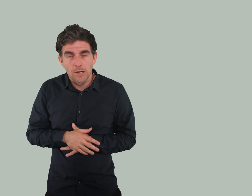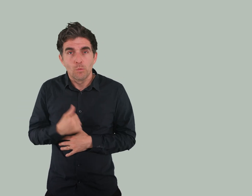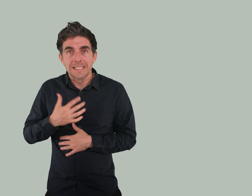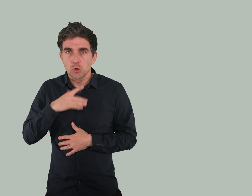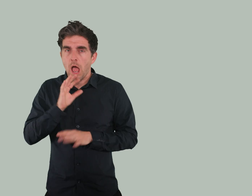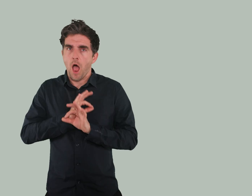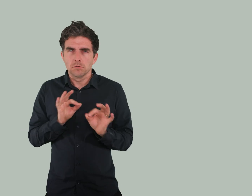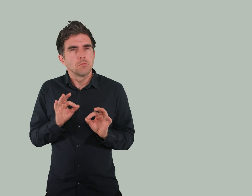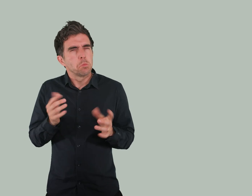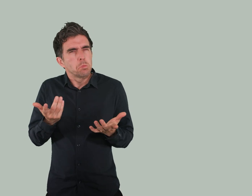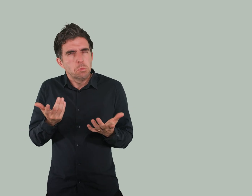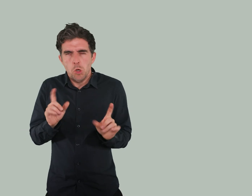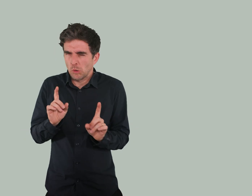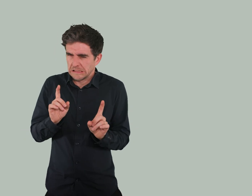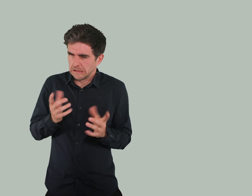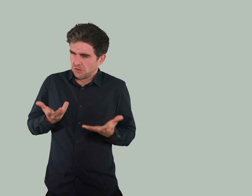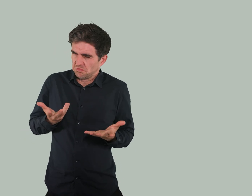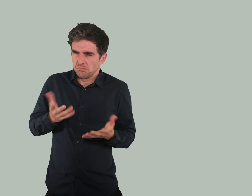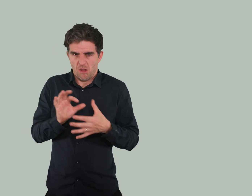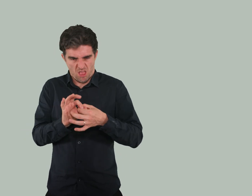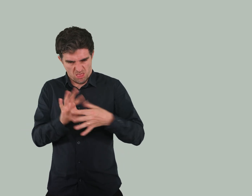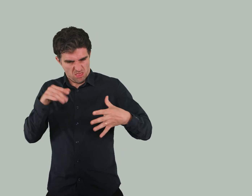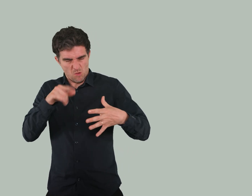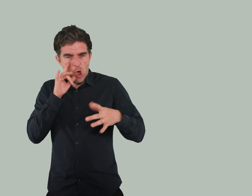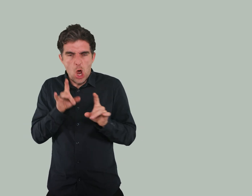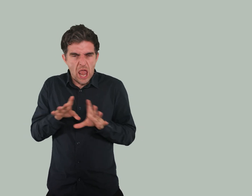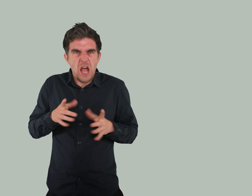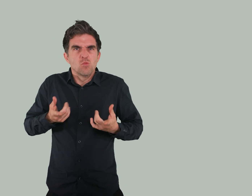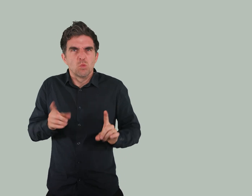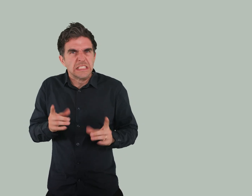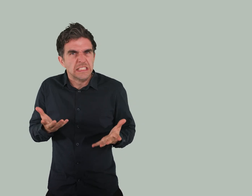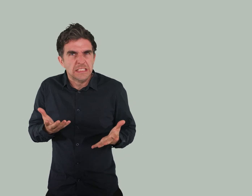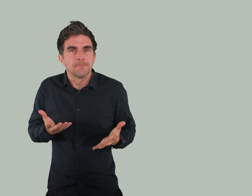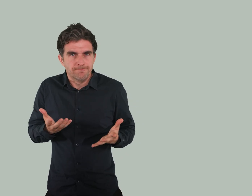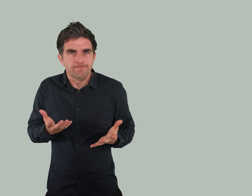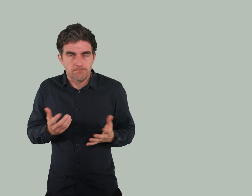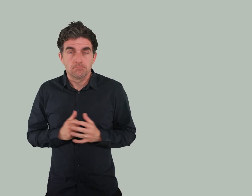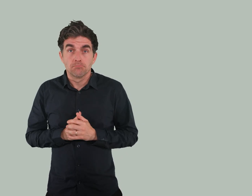We need to ask what kind of detachment we are looking at.